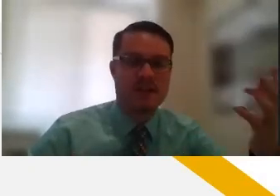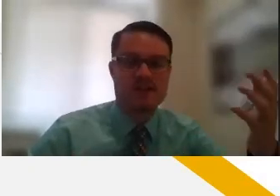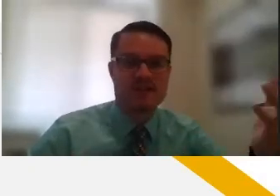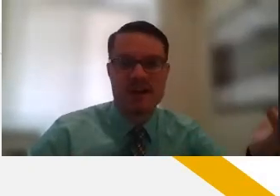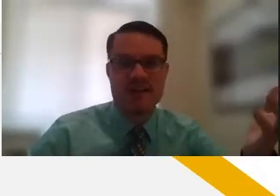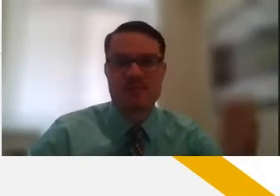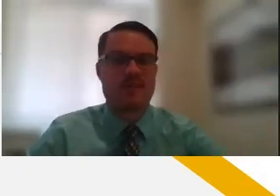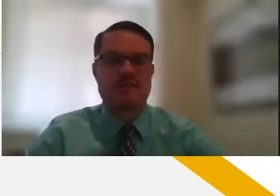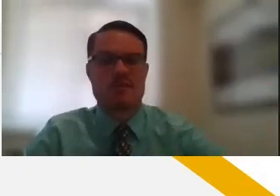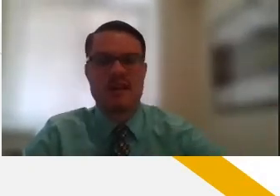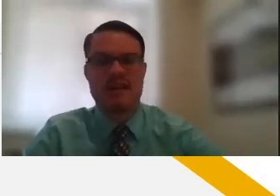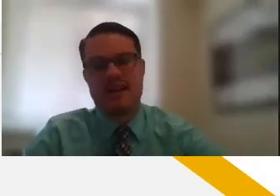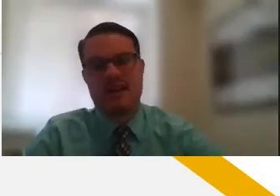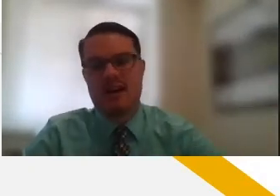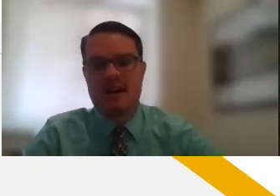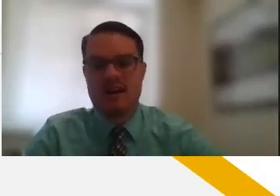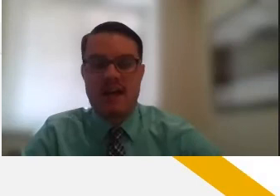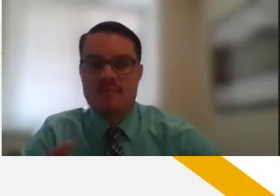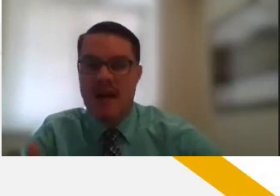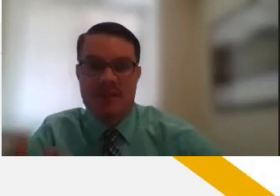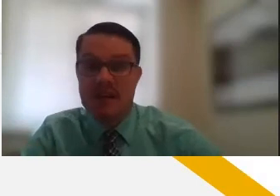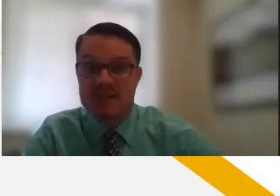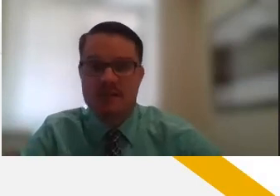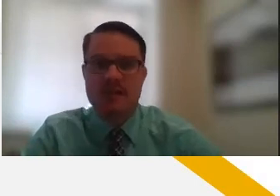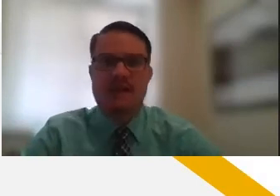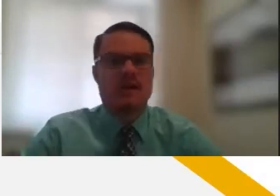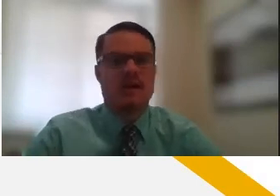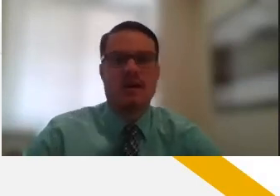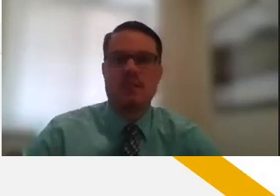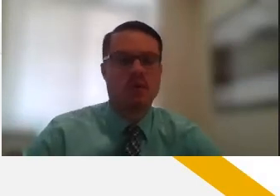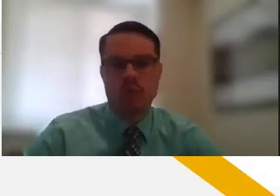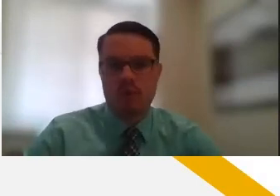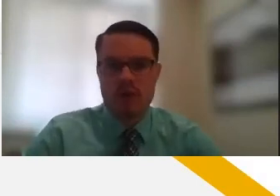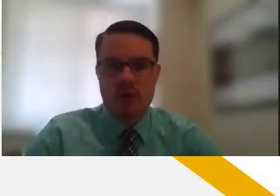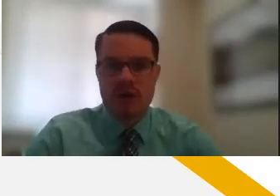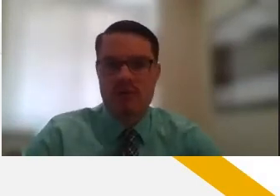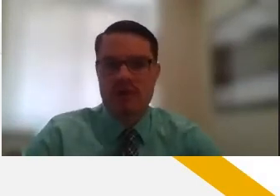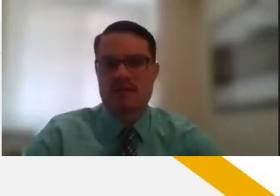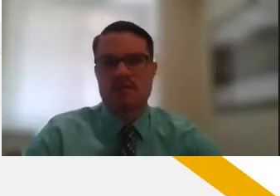at English and science, but they're not so great at math and history. Or whatever it is,